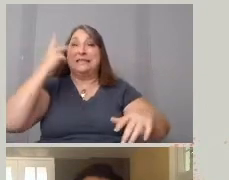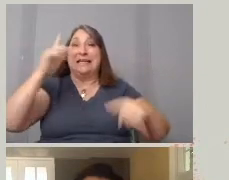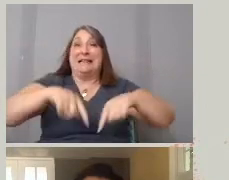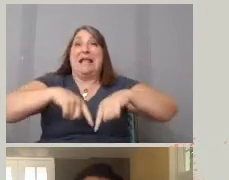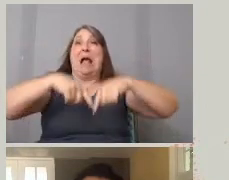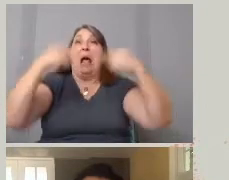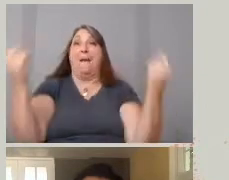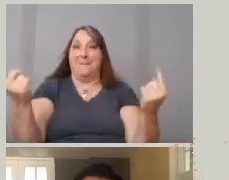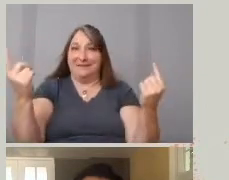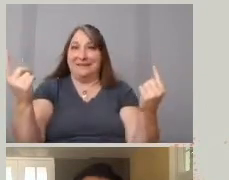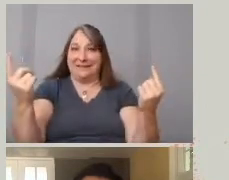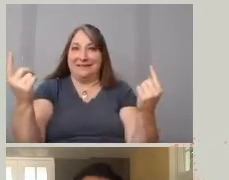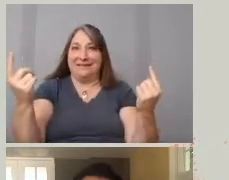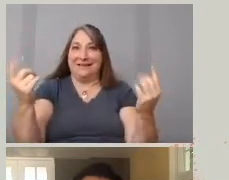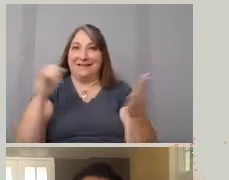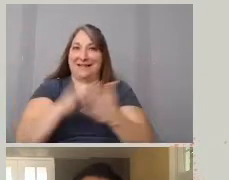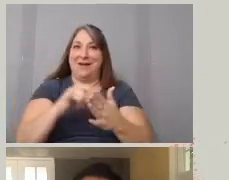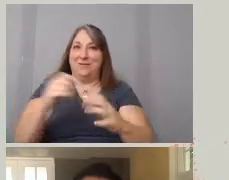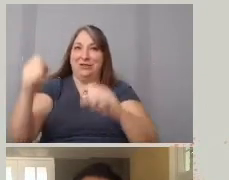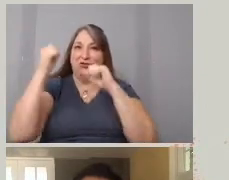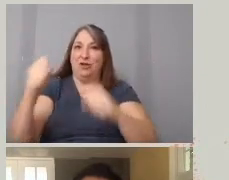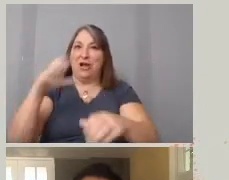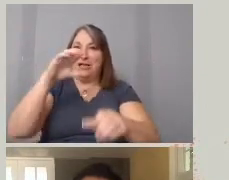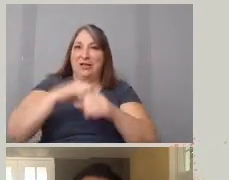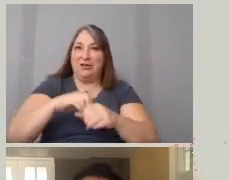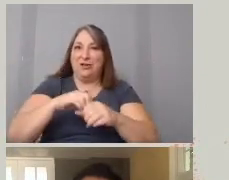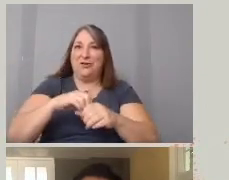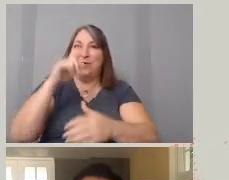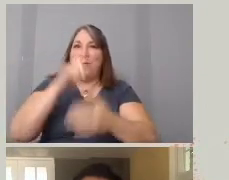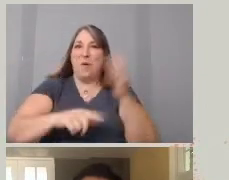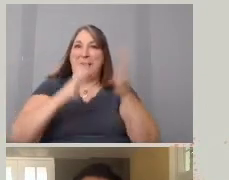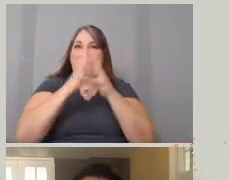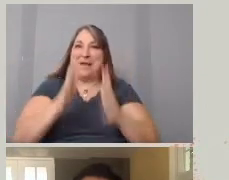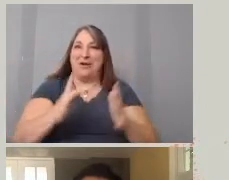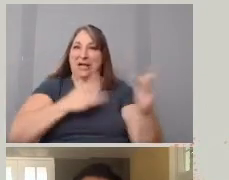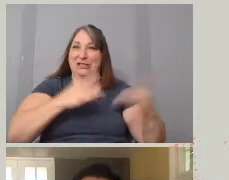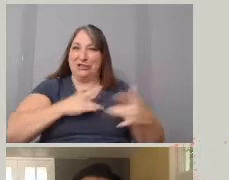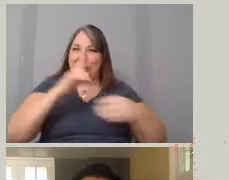But what I'm interested in